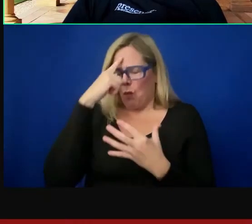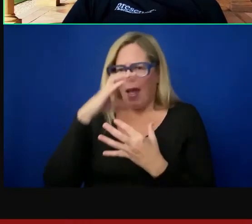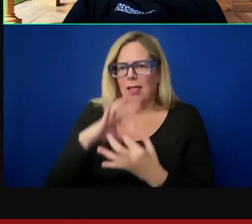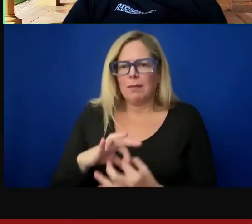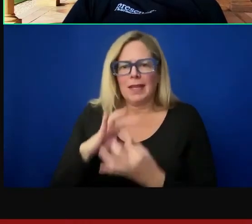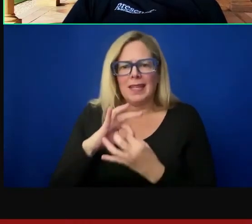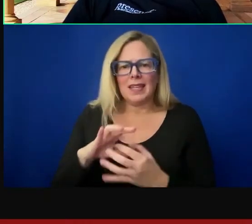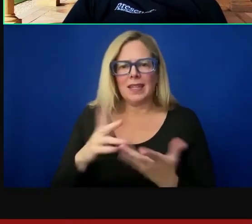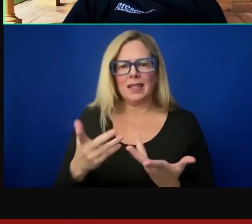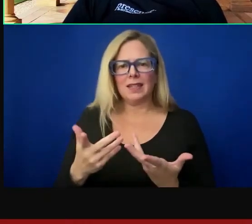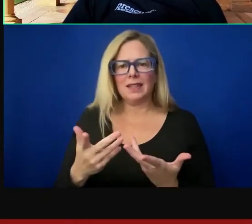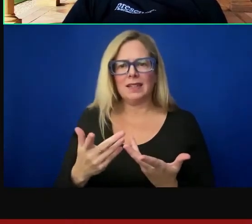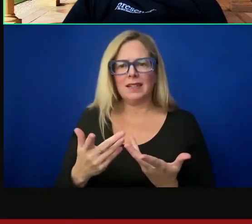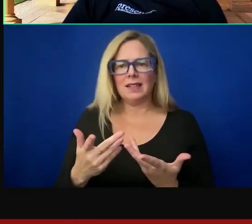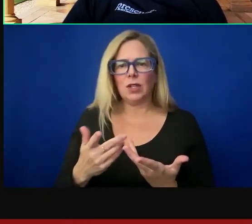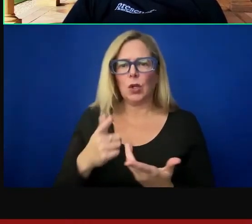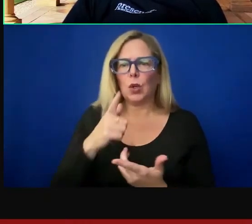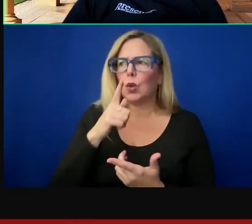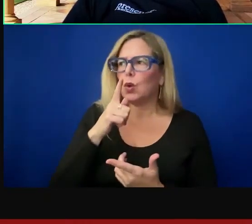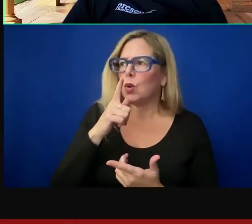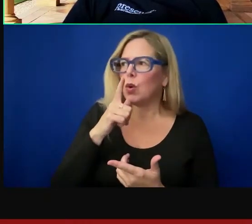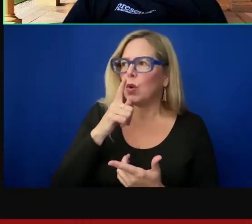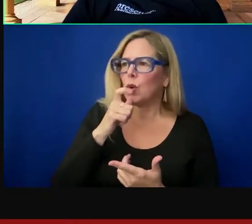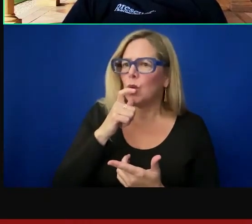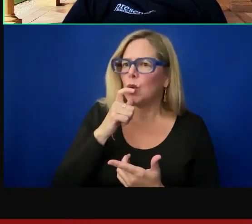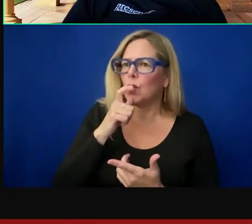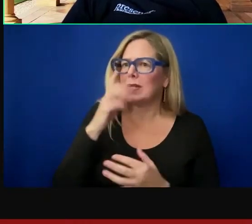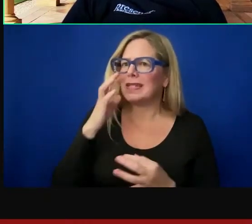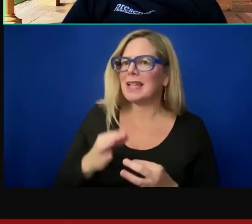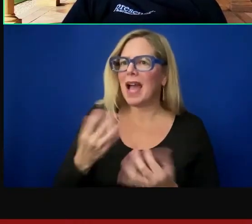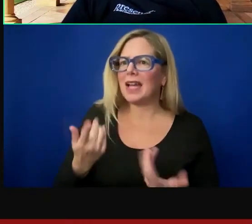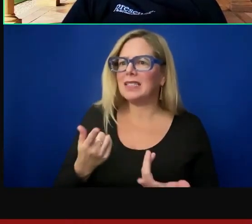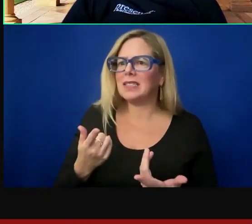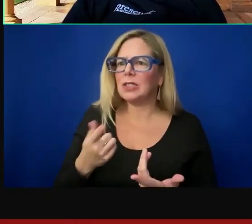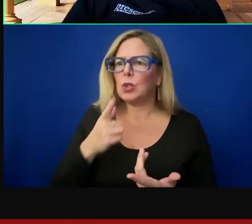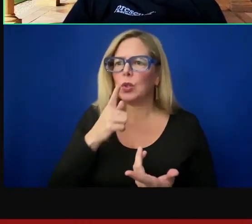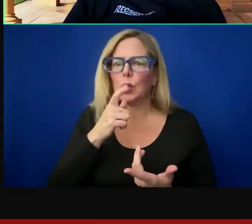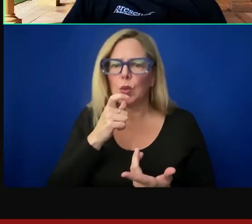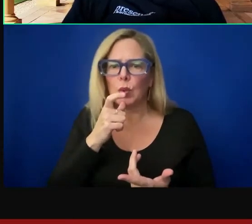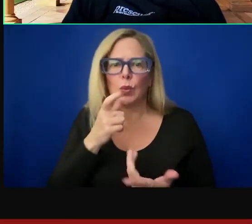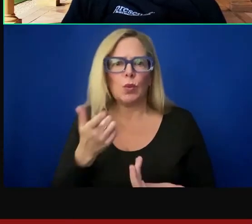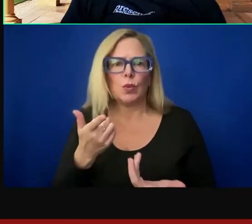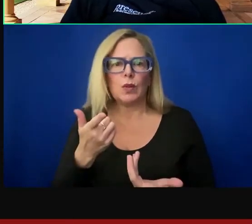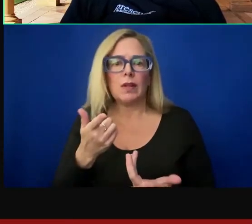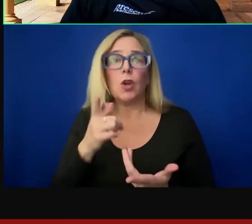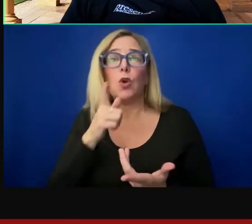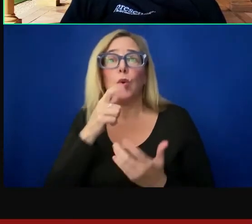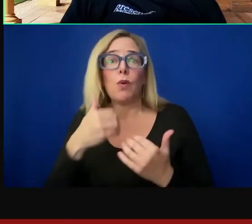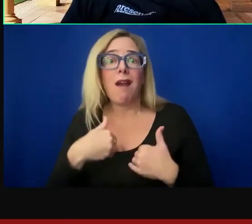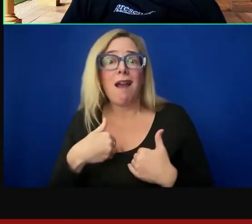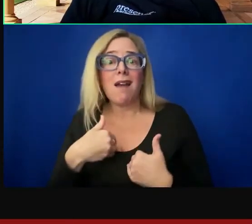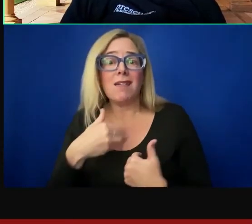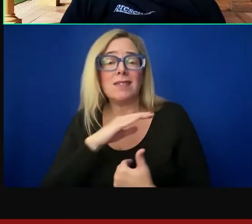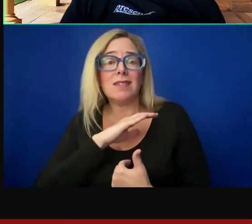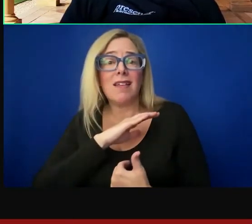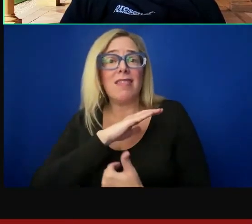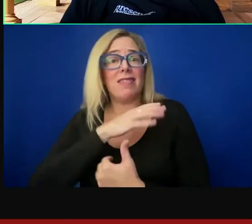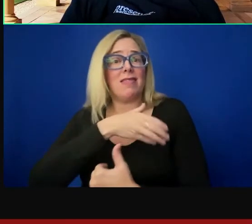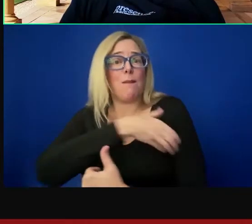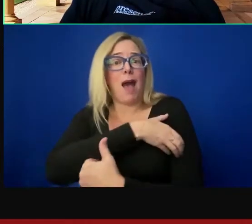and who decides, who decides, which is all about who has the power and what are they prioritizing?